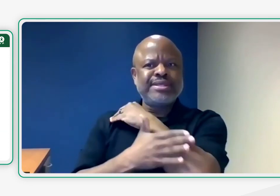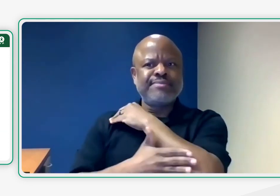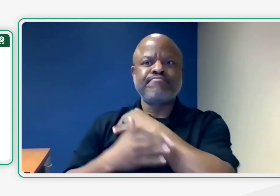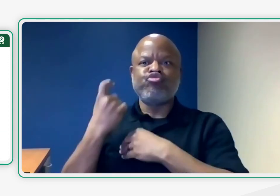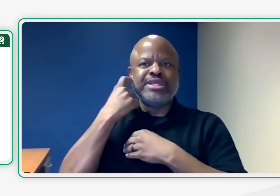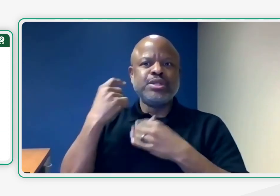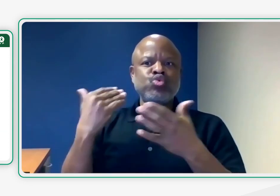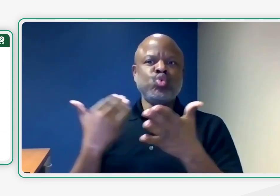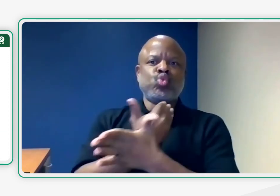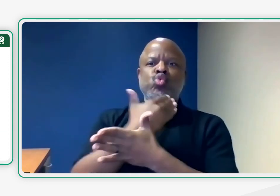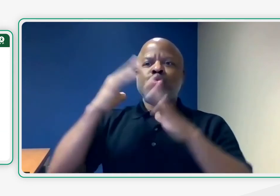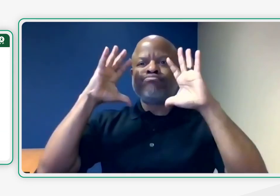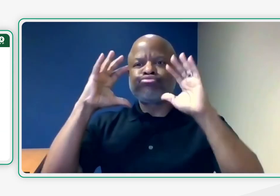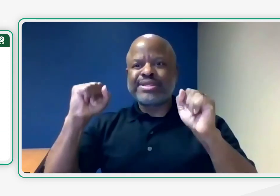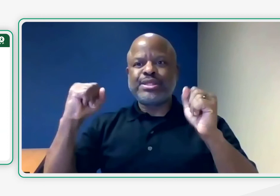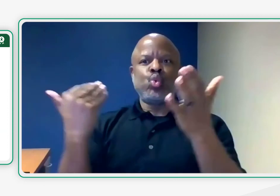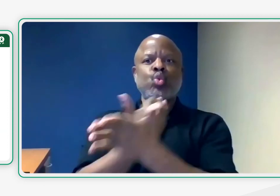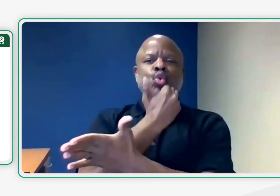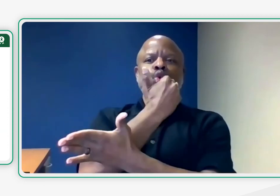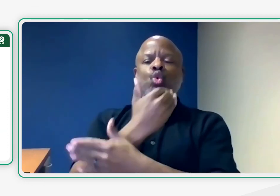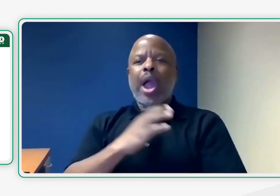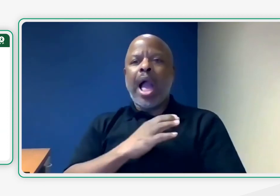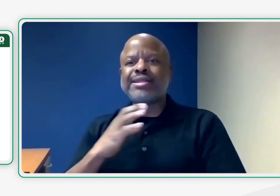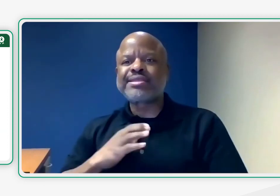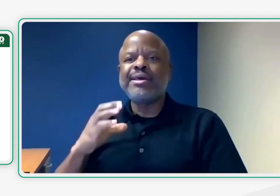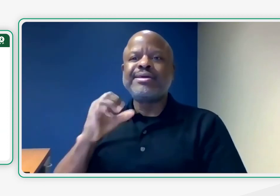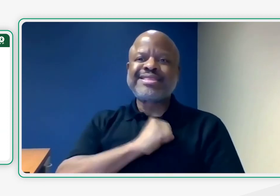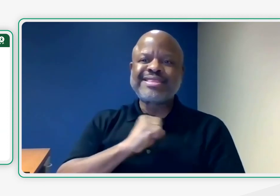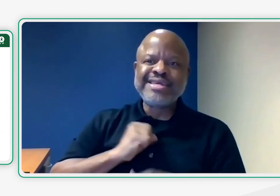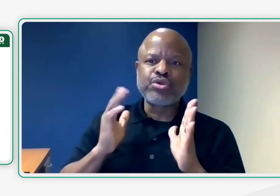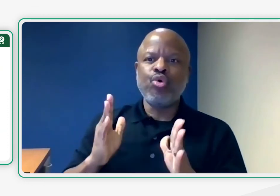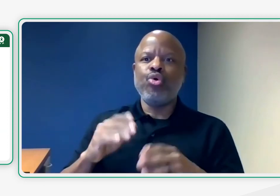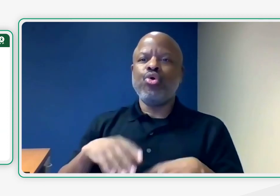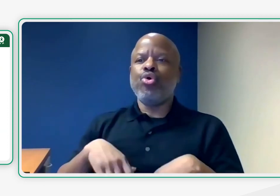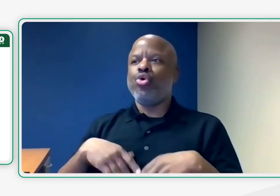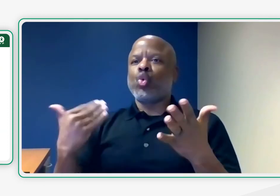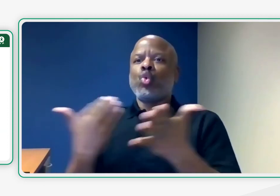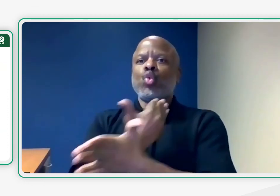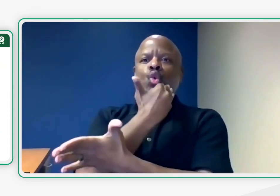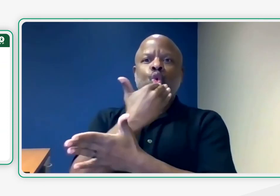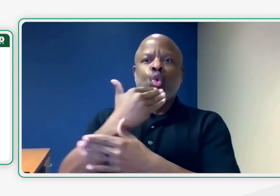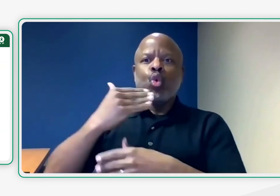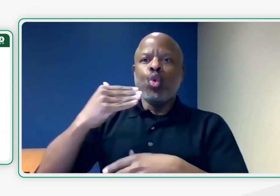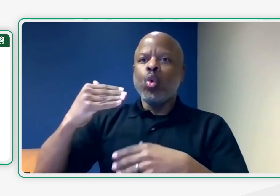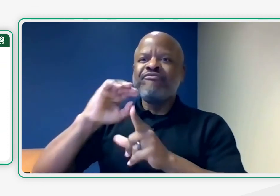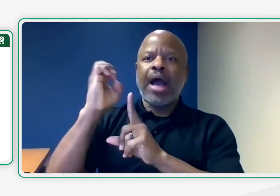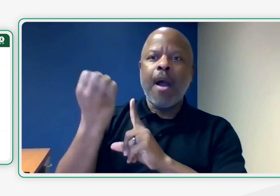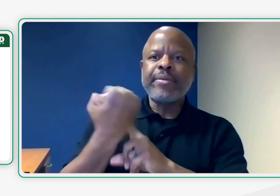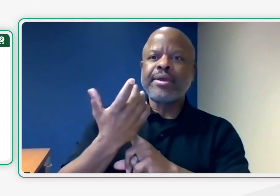thinking, where you're thinking, “Why now? Why now?” You know, we think about this and that going on in the country. We have a new President. We have a new Congress. We have new Senators.